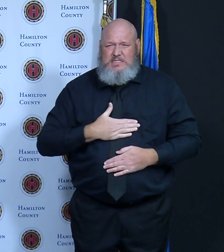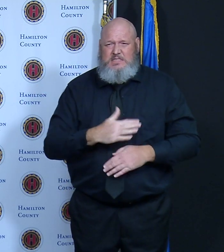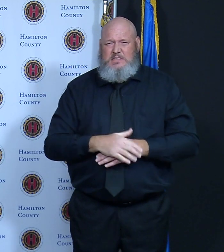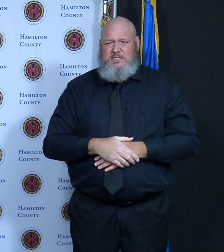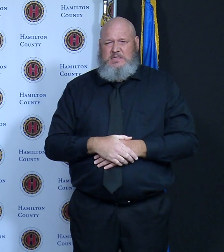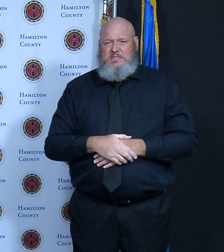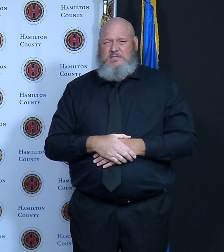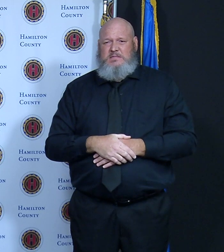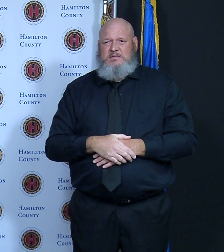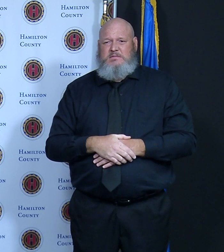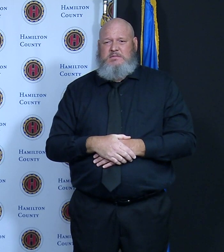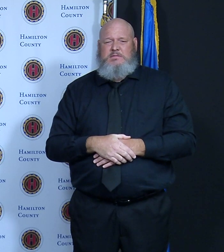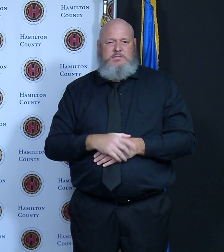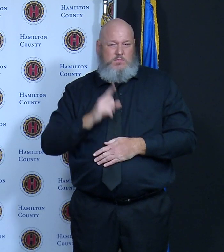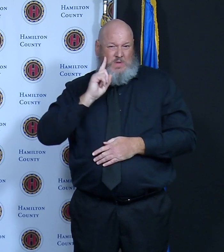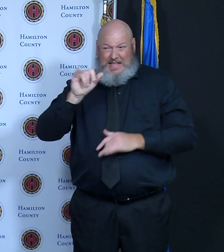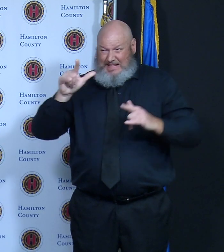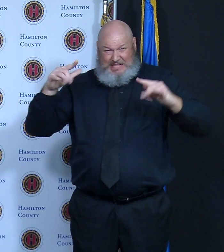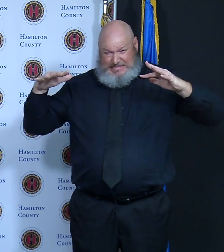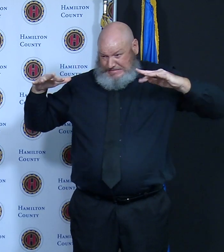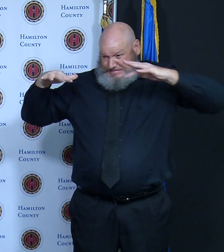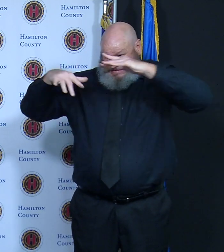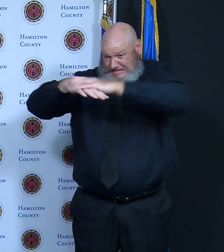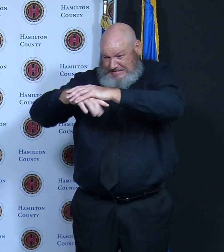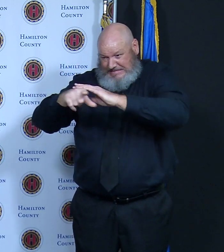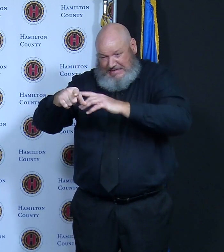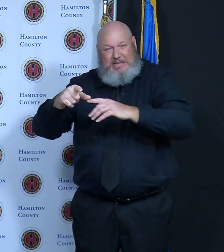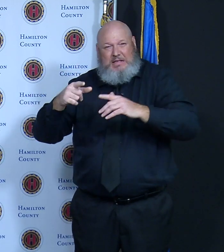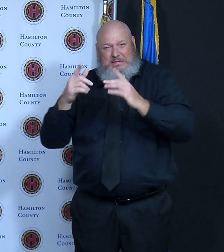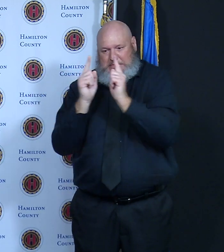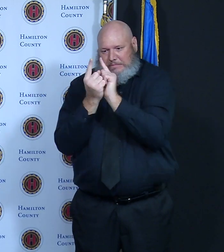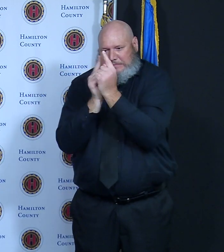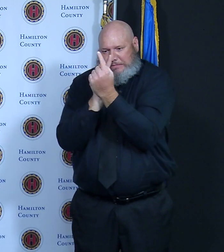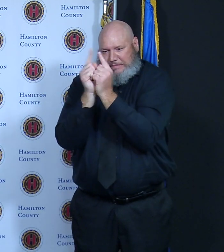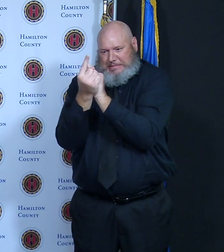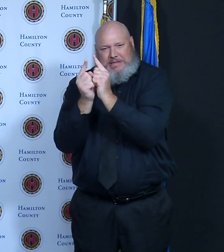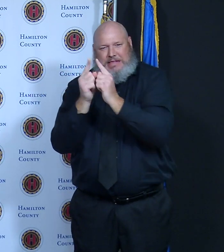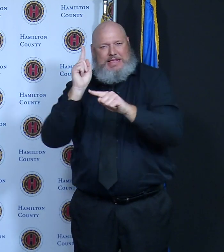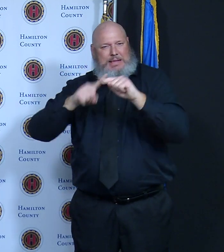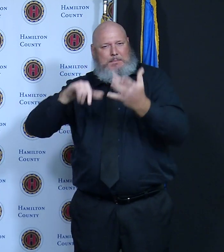interpret that advice but it seems clear that we should be practicing social